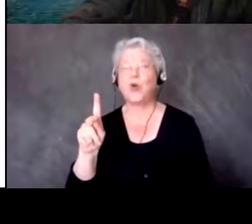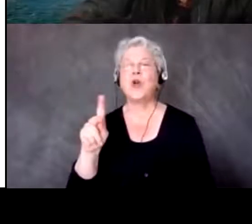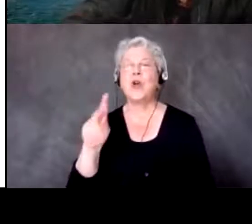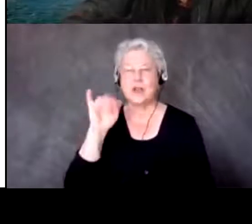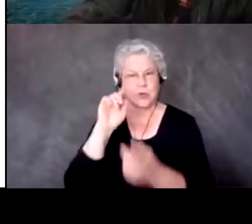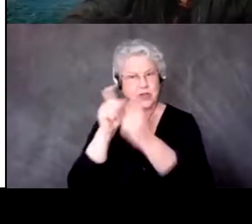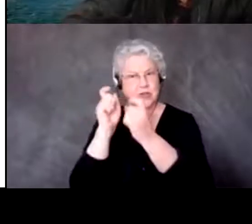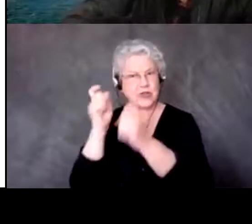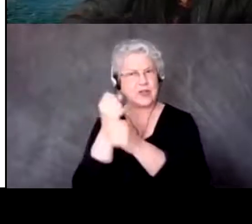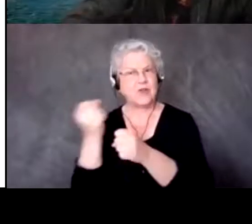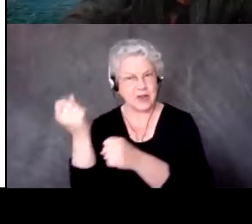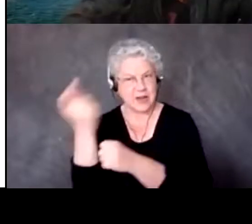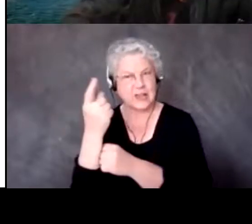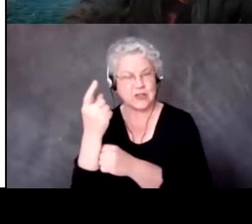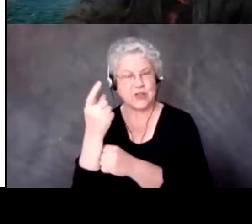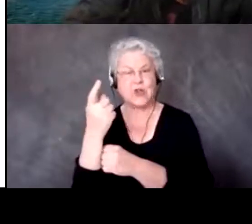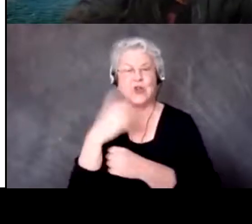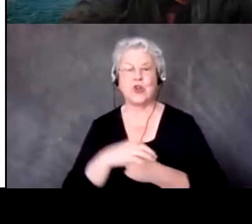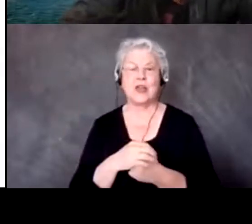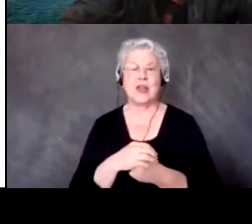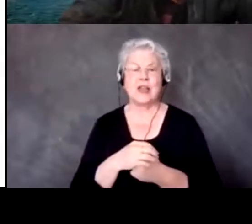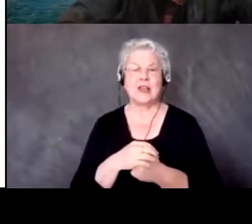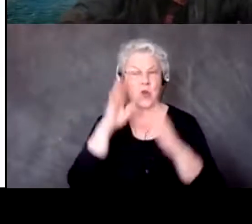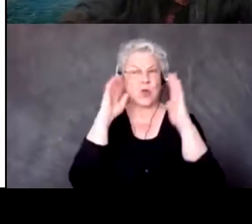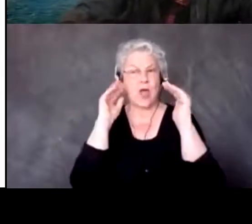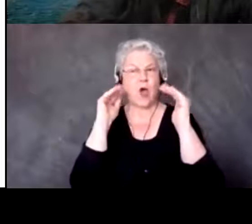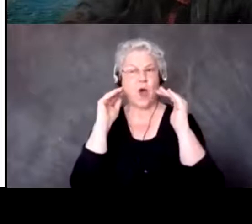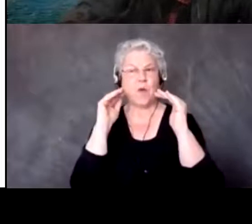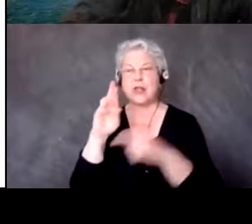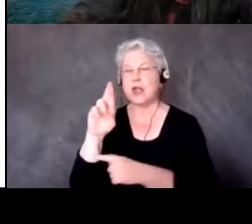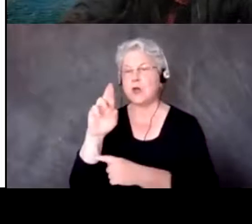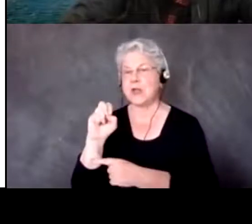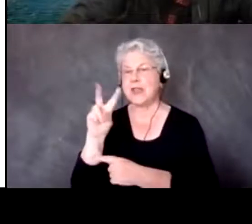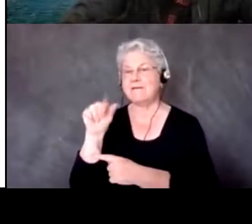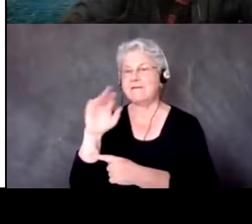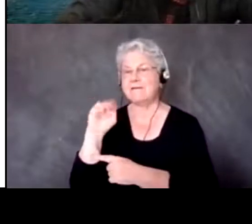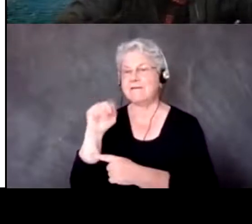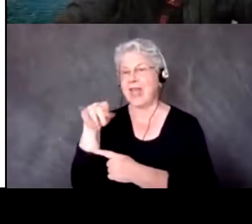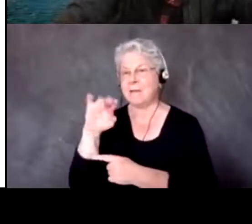right now with Skidegate too. We’re looking at hopefully revamping and starting our next CCP.